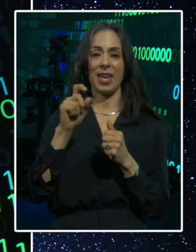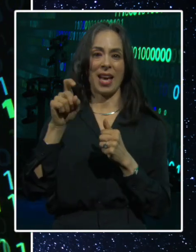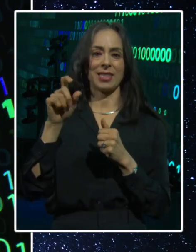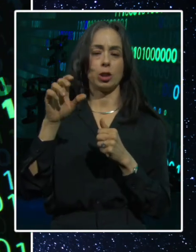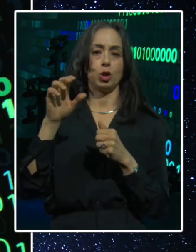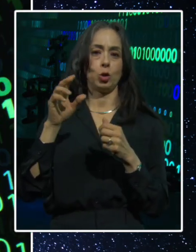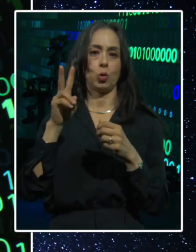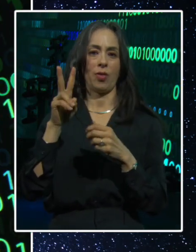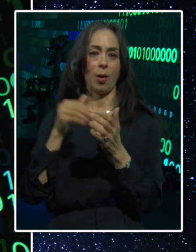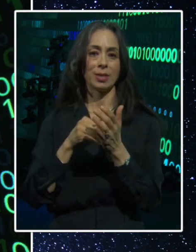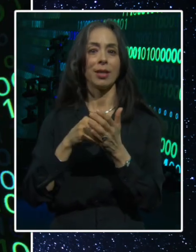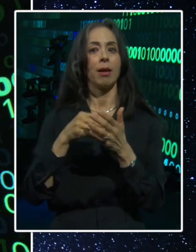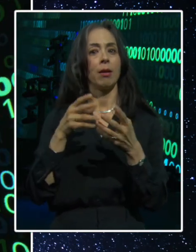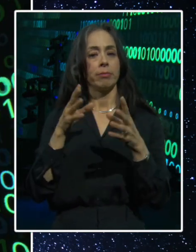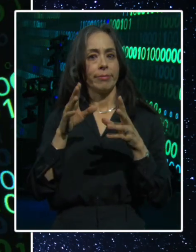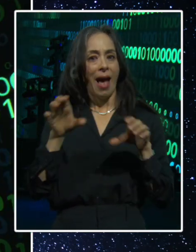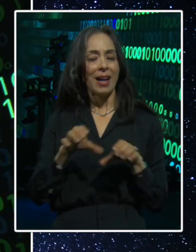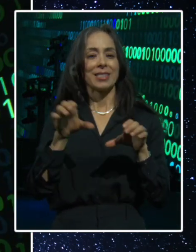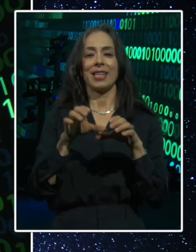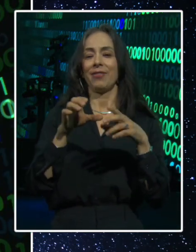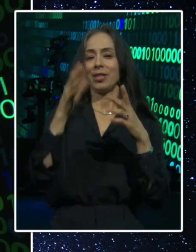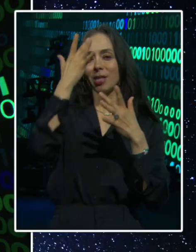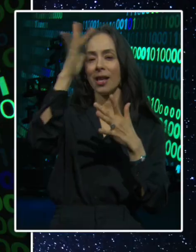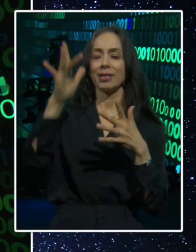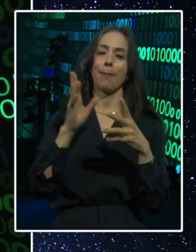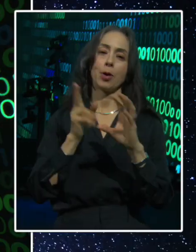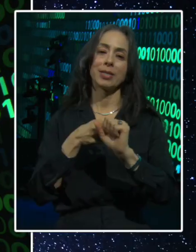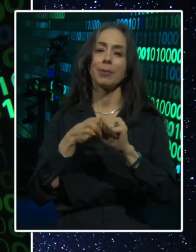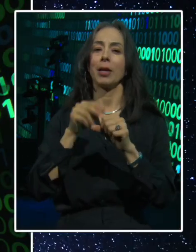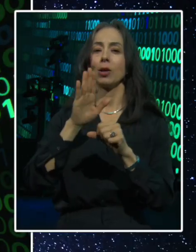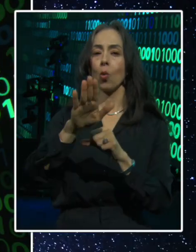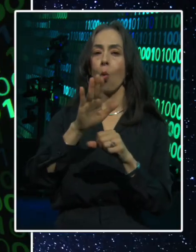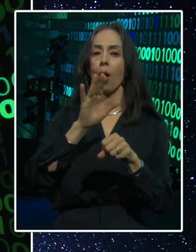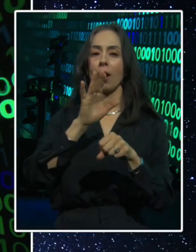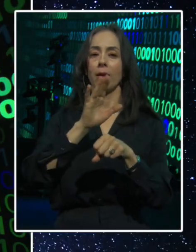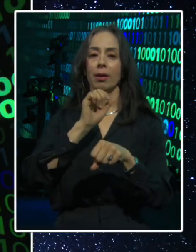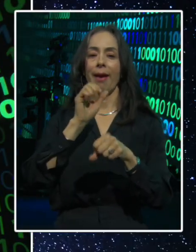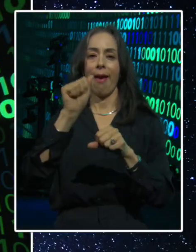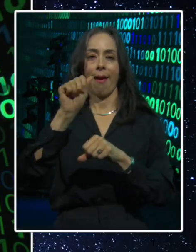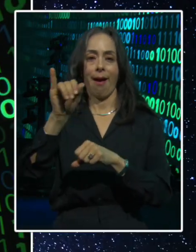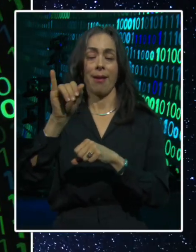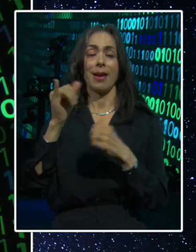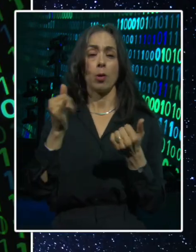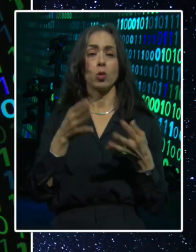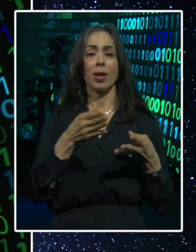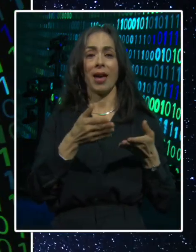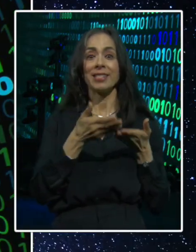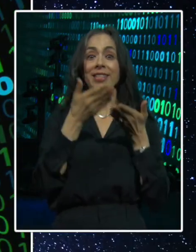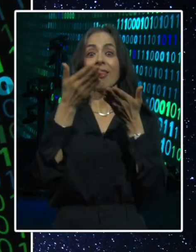With this update, storage becomes an active intelligent participant in your AI workflows.